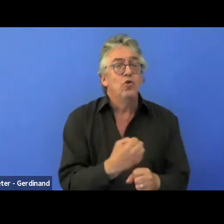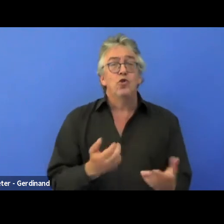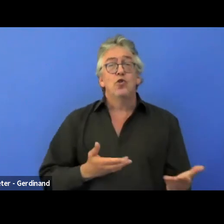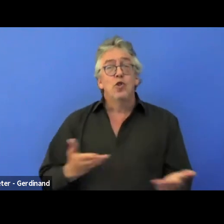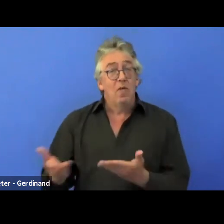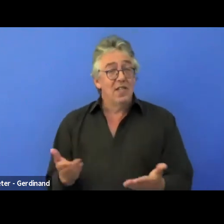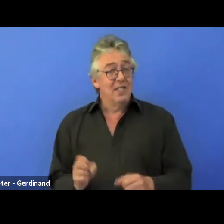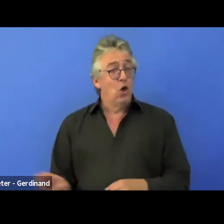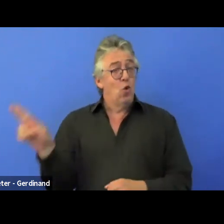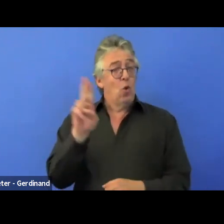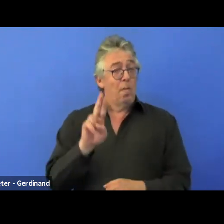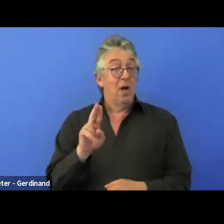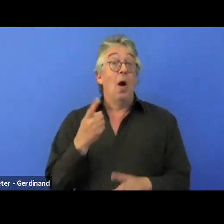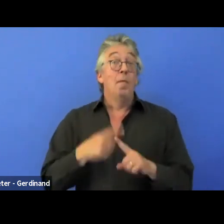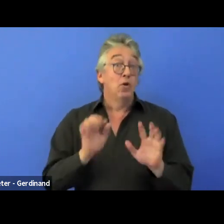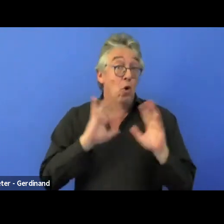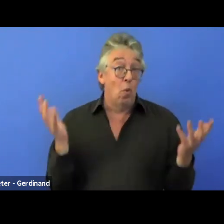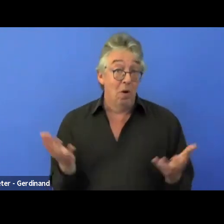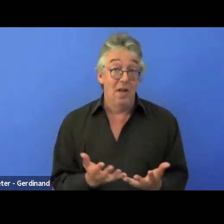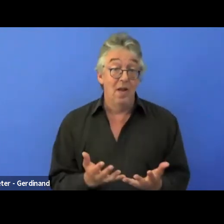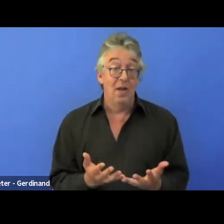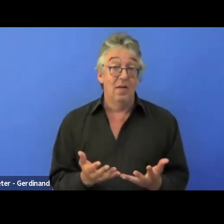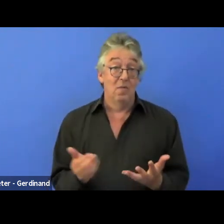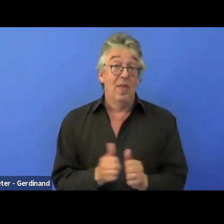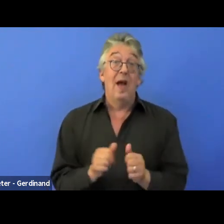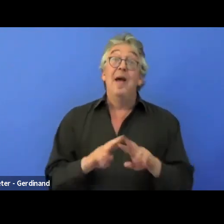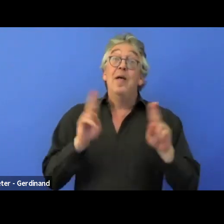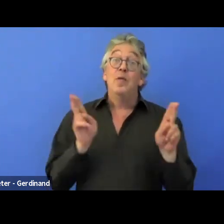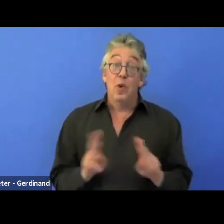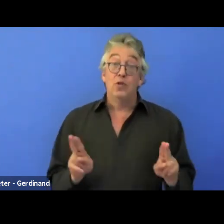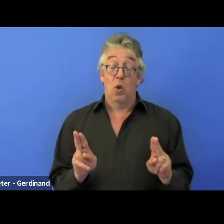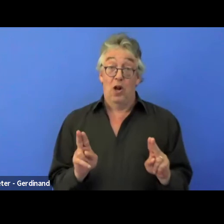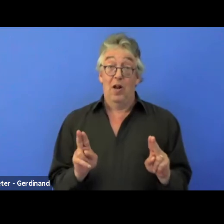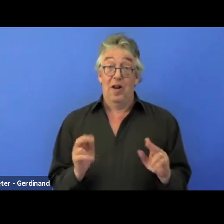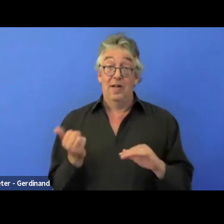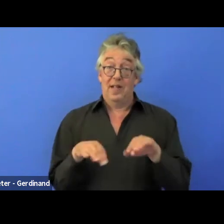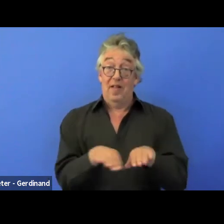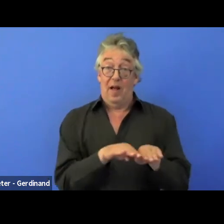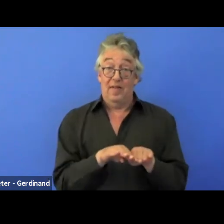Also globally with international standards. But in the case of accessibility this is important,